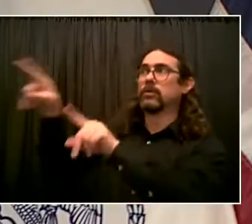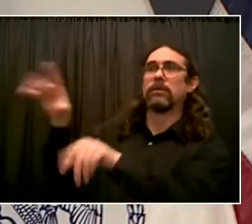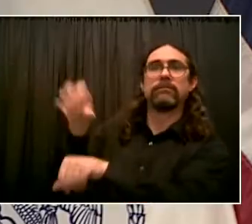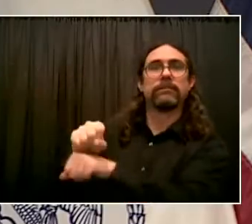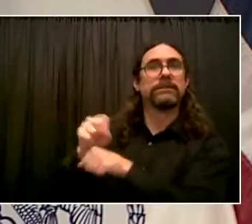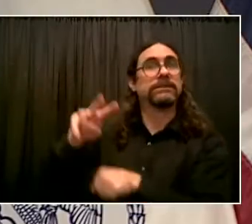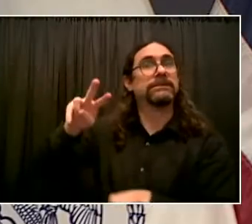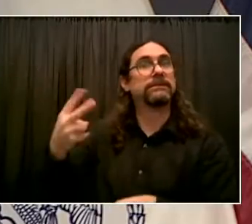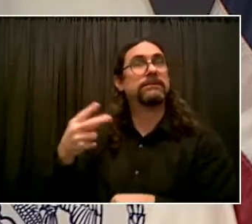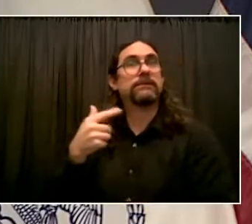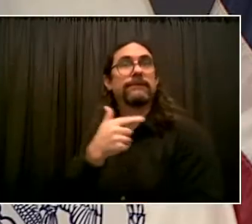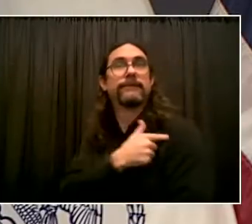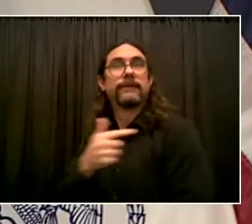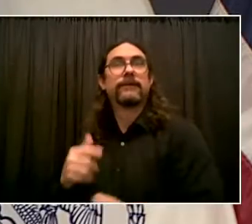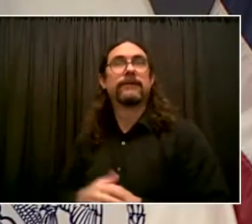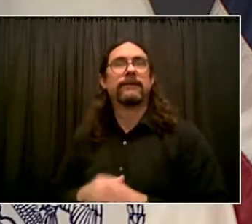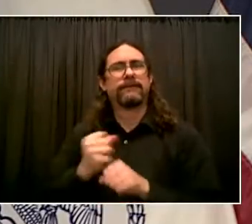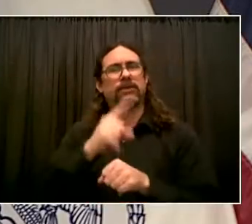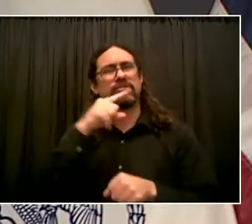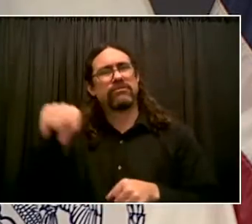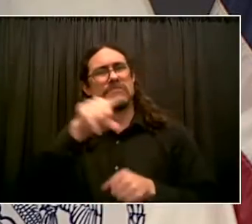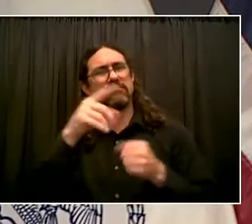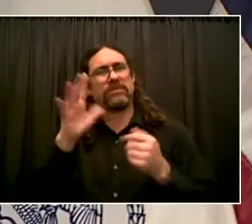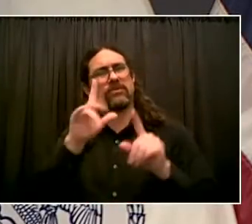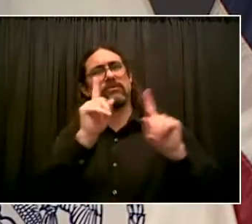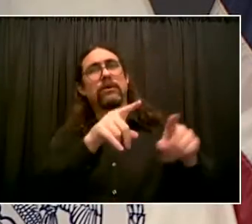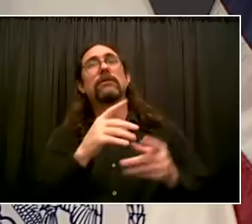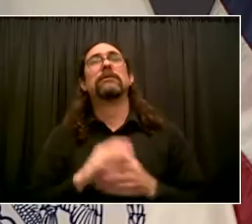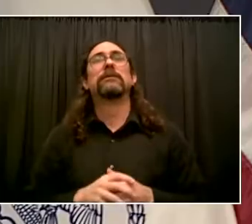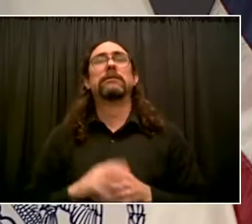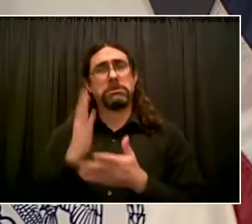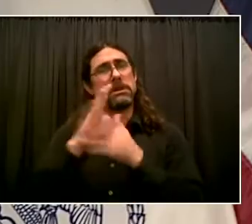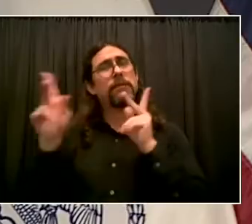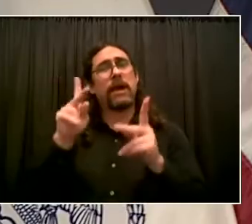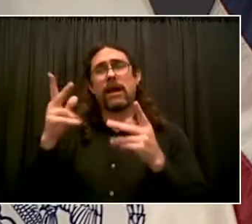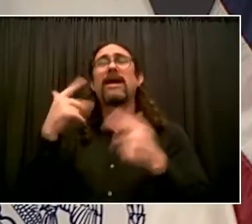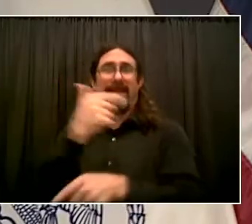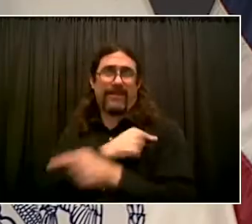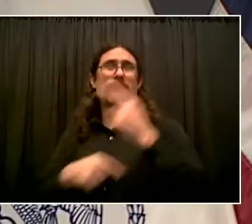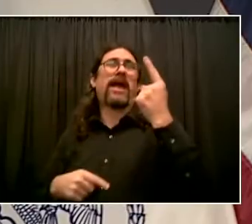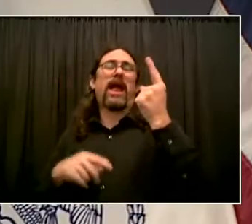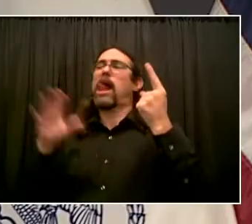WE HAVE TO UP THE ANTE HERE. WE ALSO WANT TO ENCOURAGE FOLKS